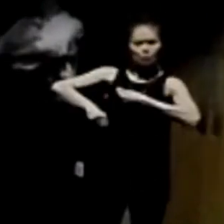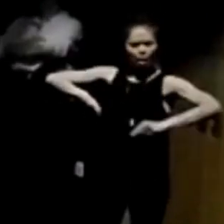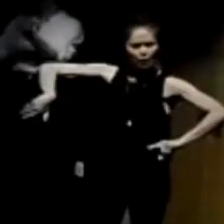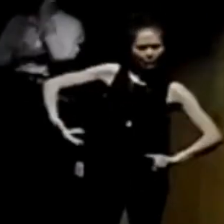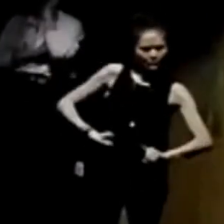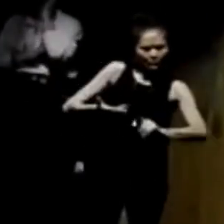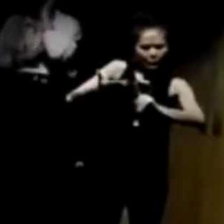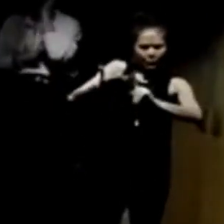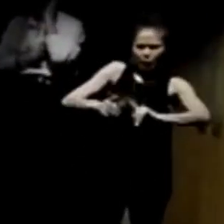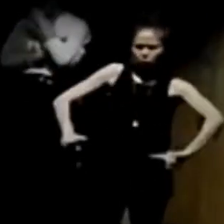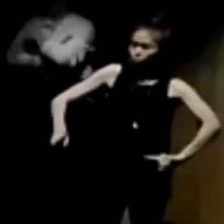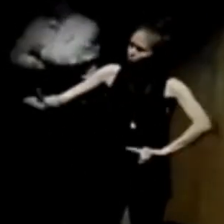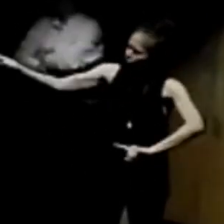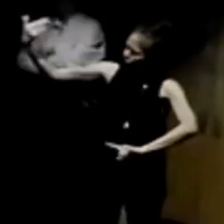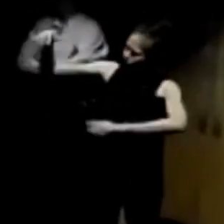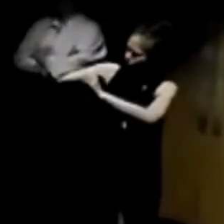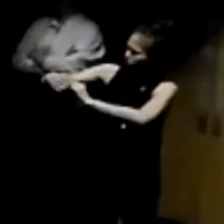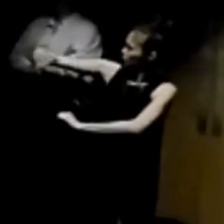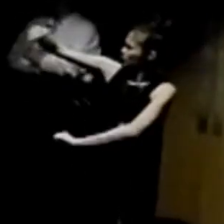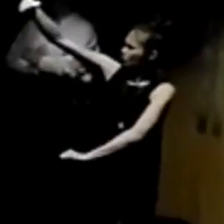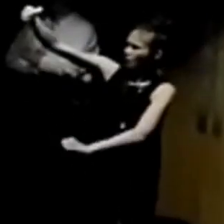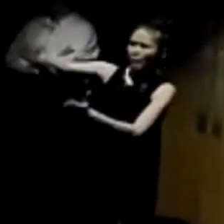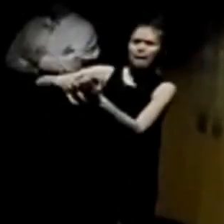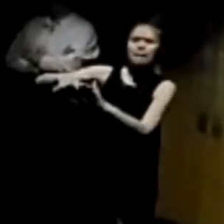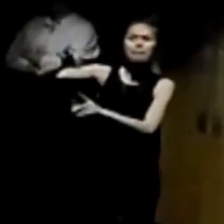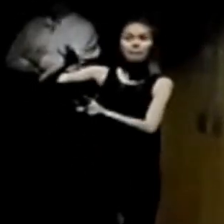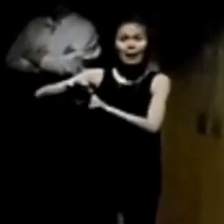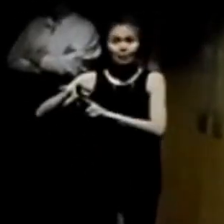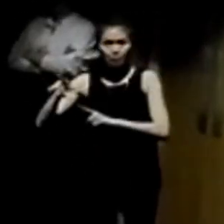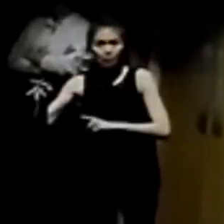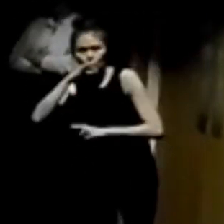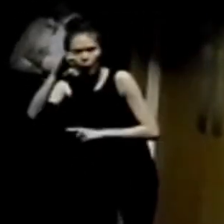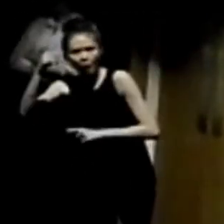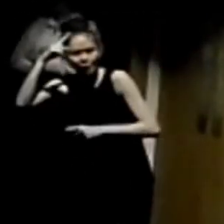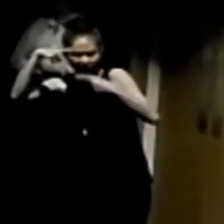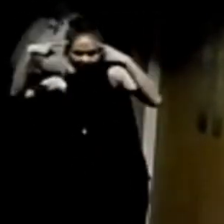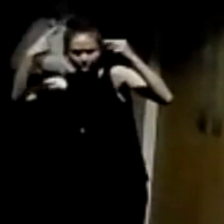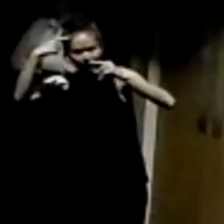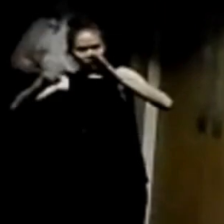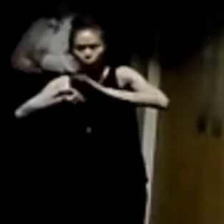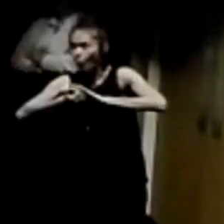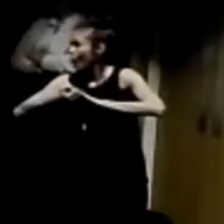Give me the map there. Who’s calling to his fool for the map and who's over here?